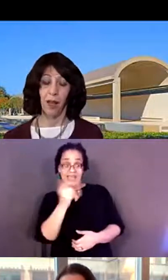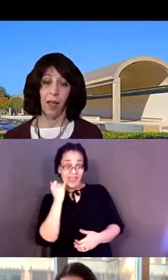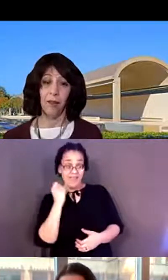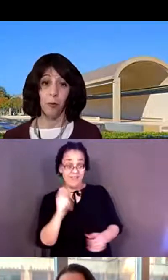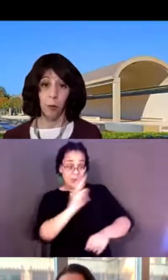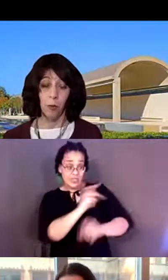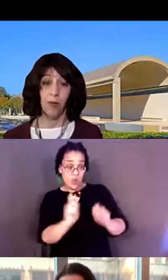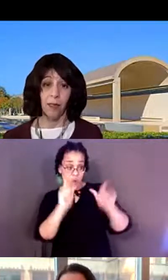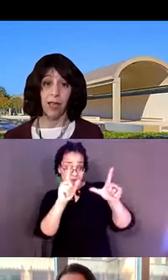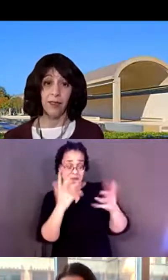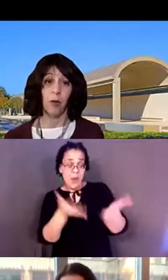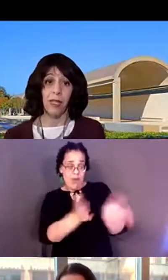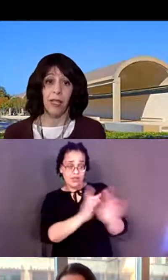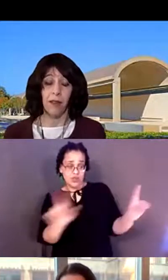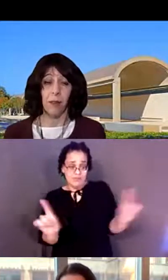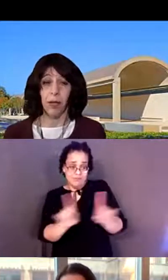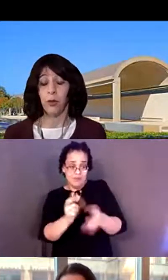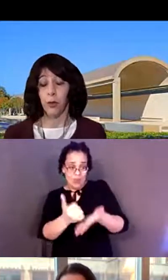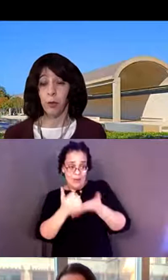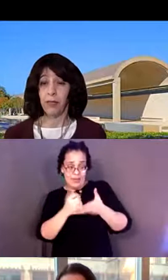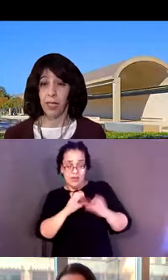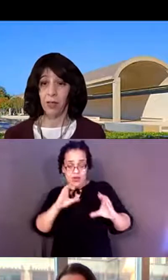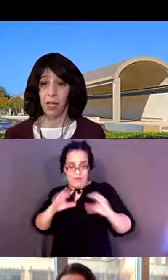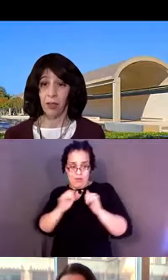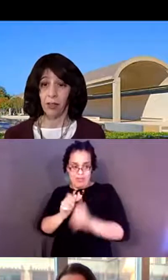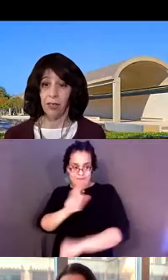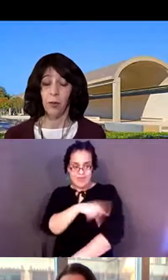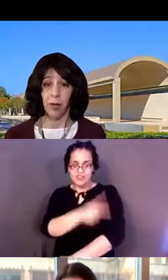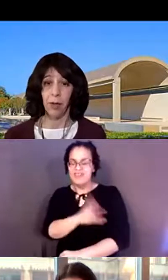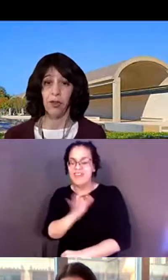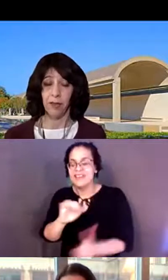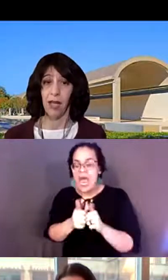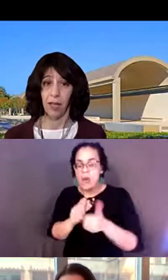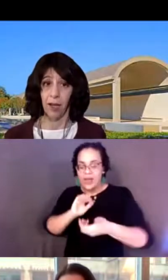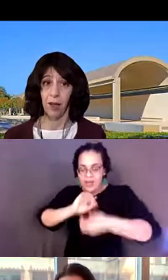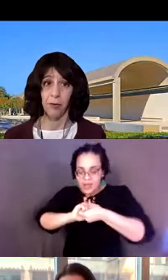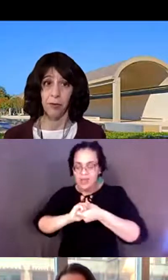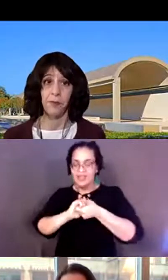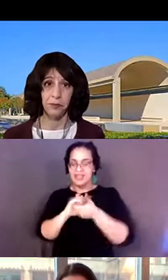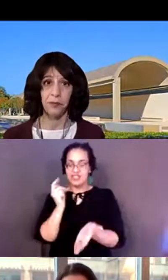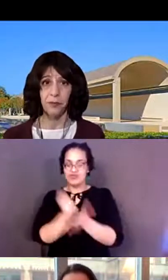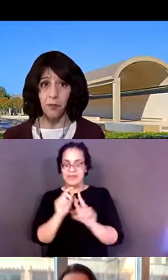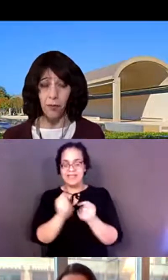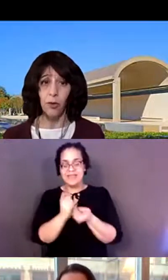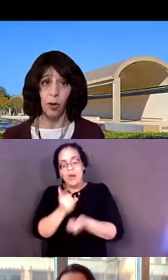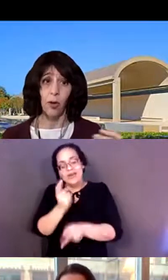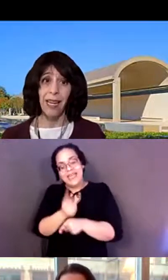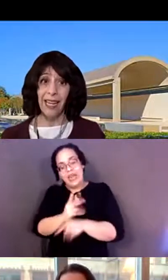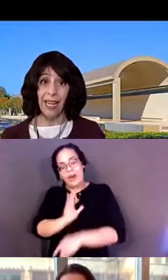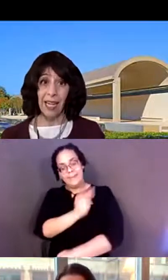and that's how we get a better treatment team together. That's how we get patients taken care of.